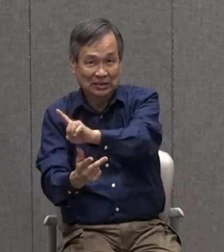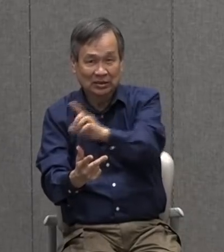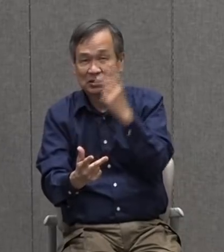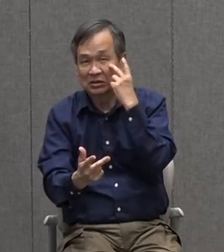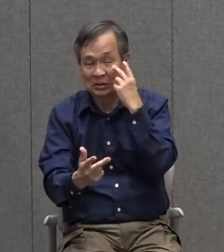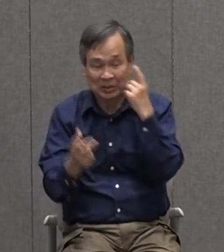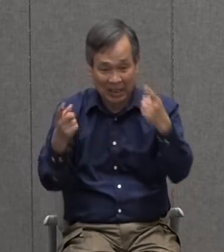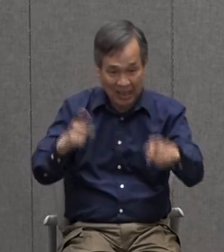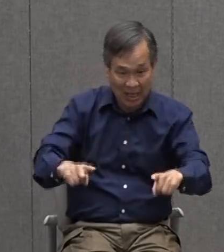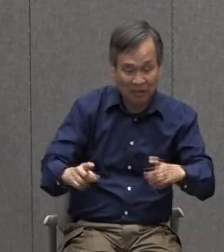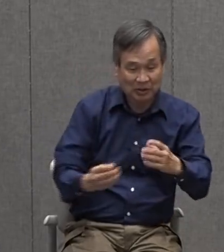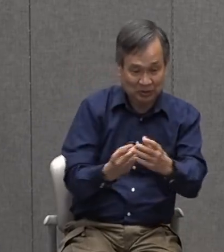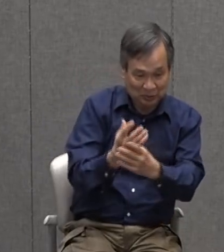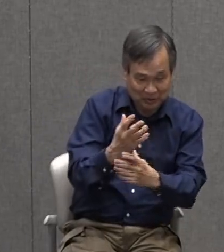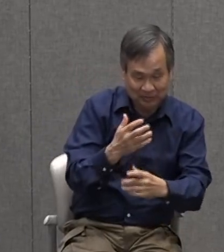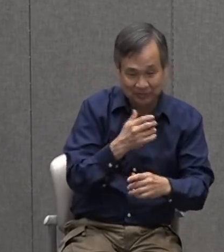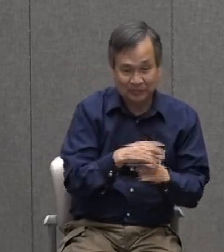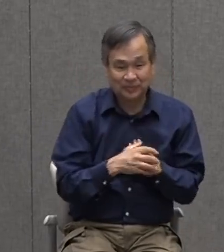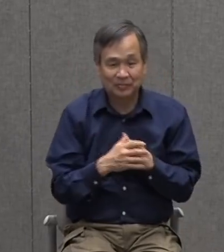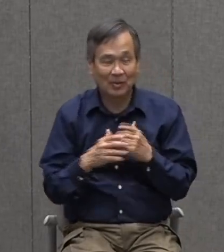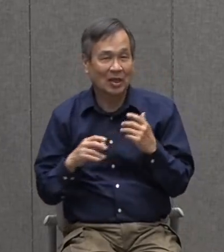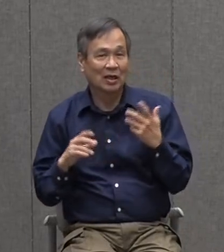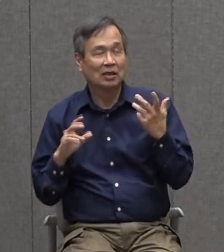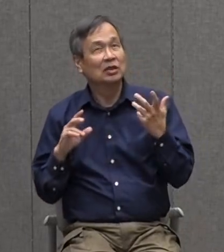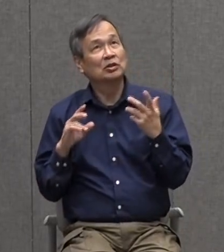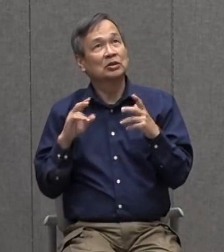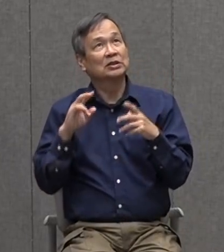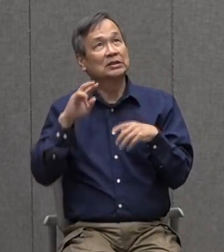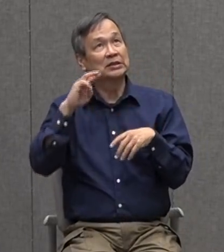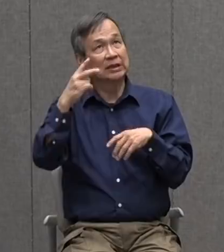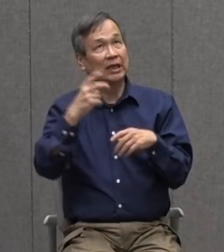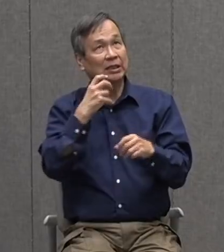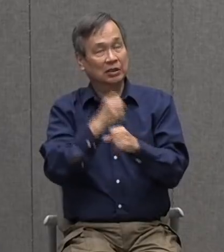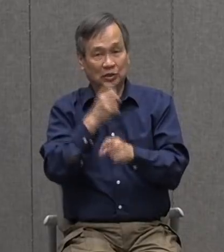Then in the spring of the second year after his discovery,